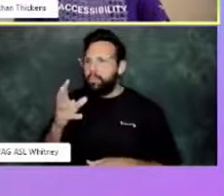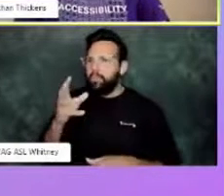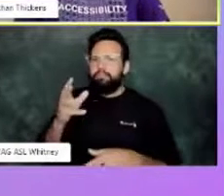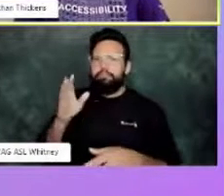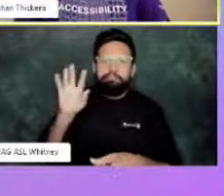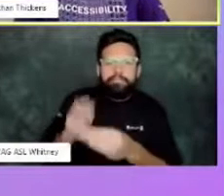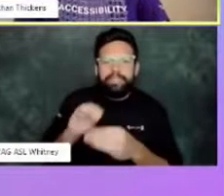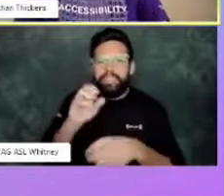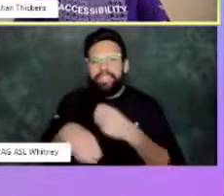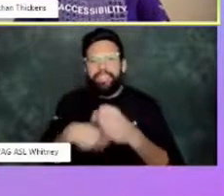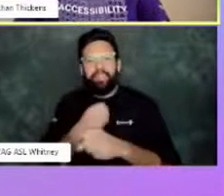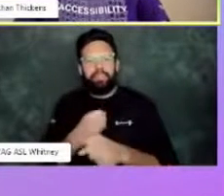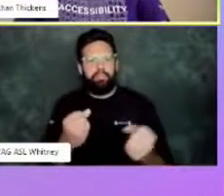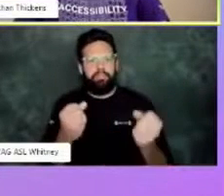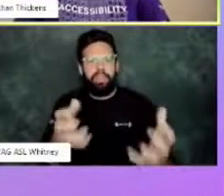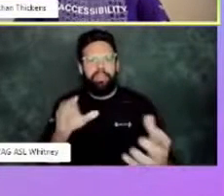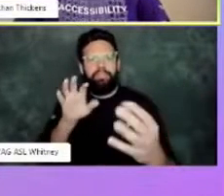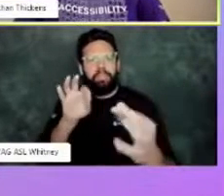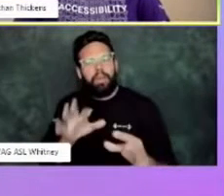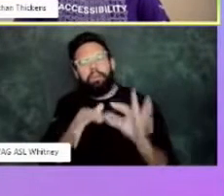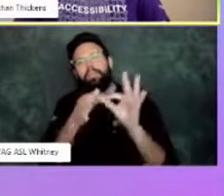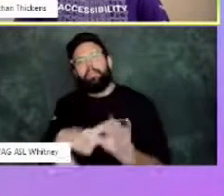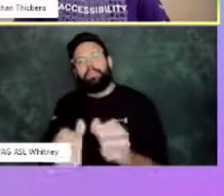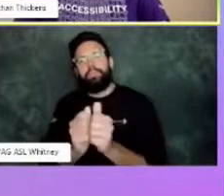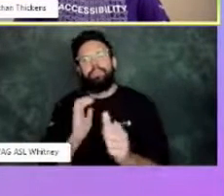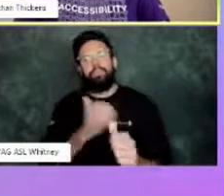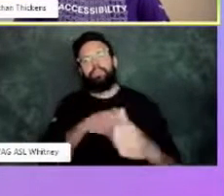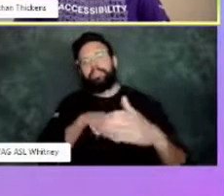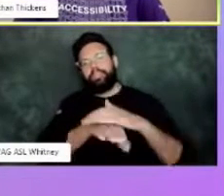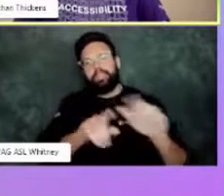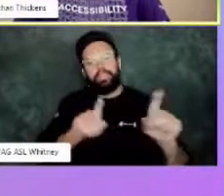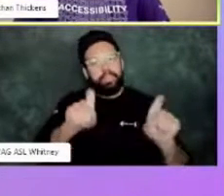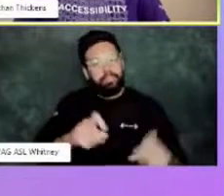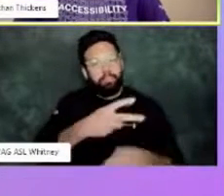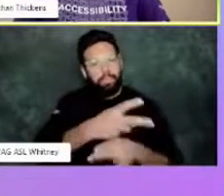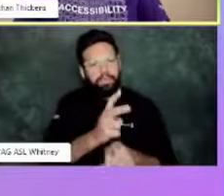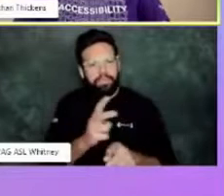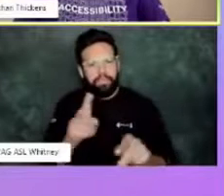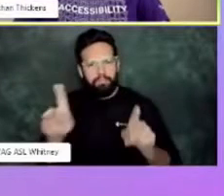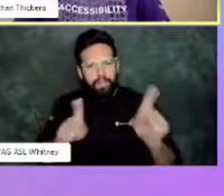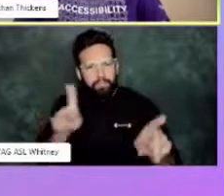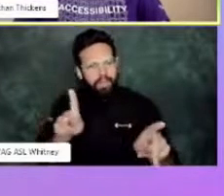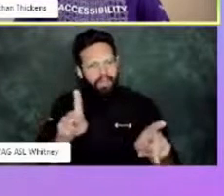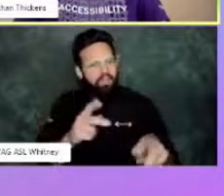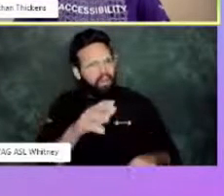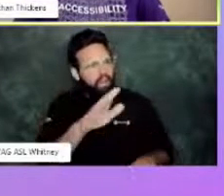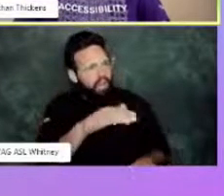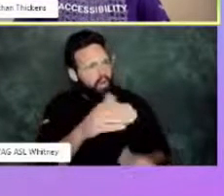on our automated accessibility testing products. People have told us a lot about what their dream solution would look like.